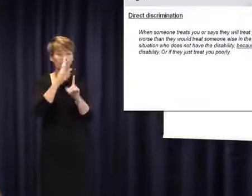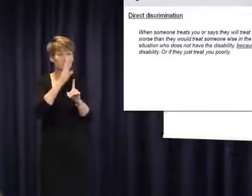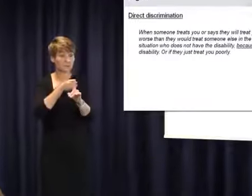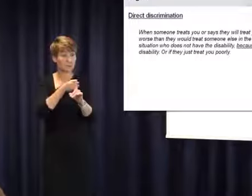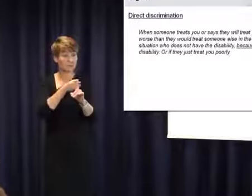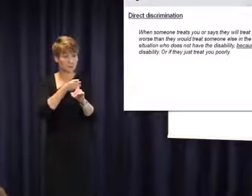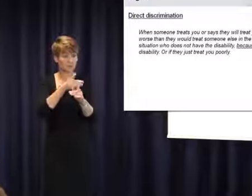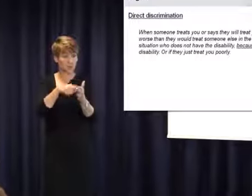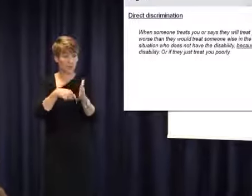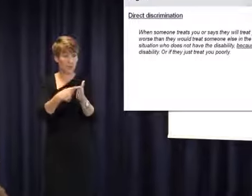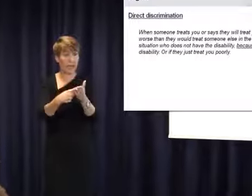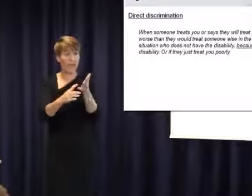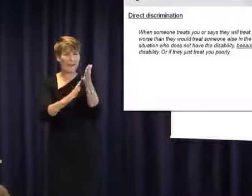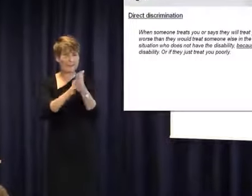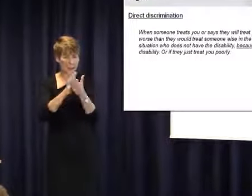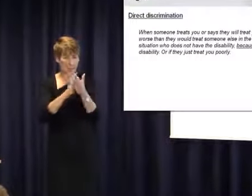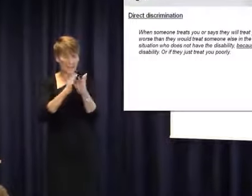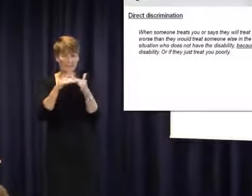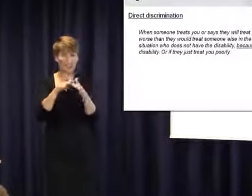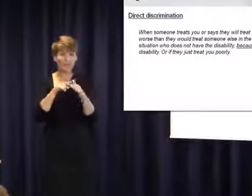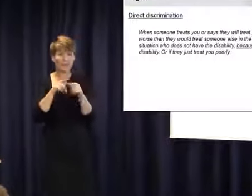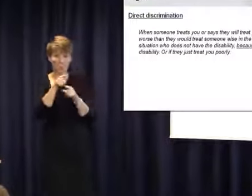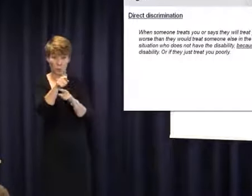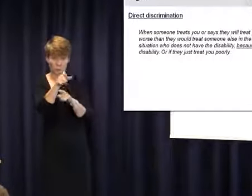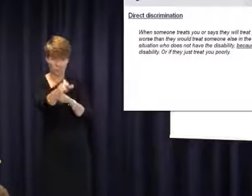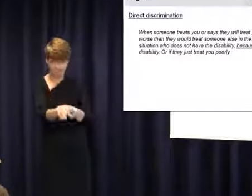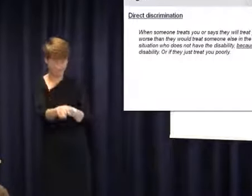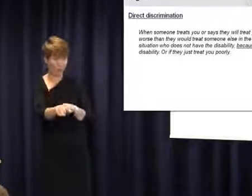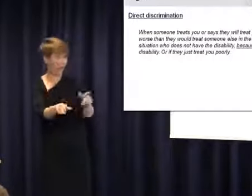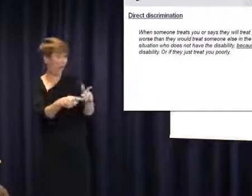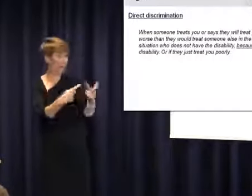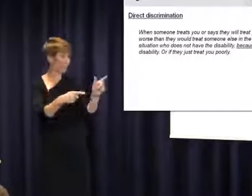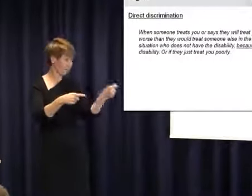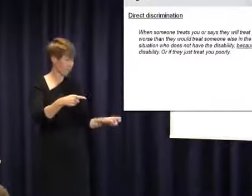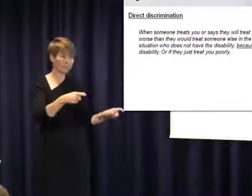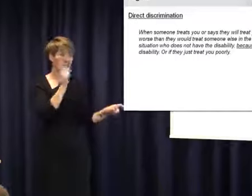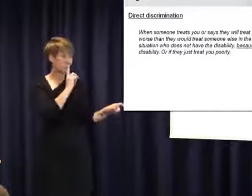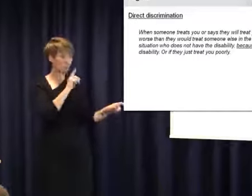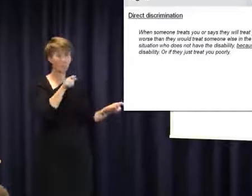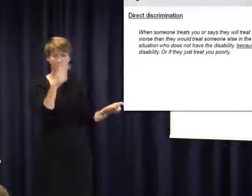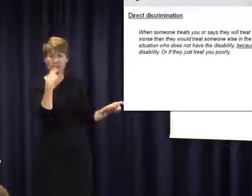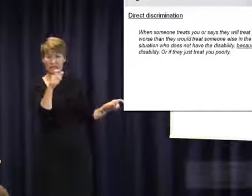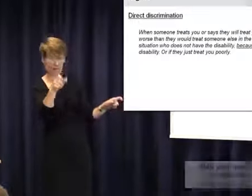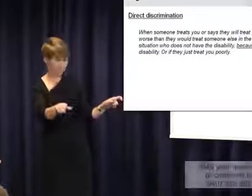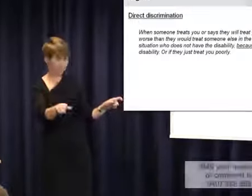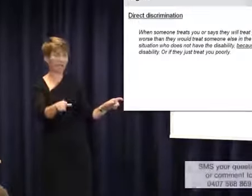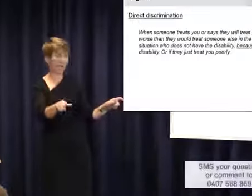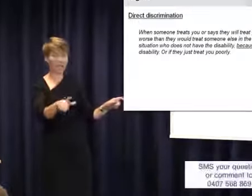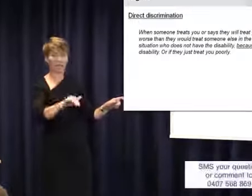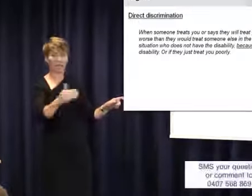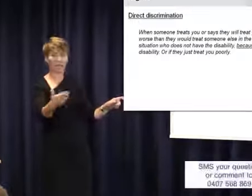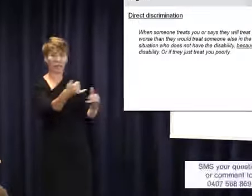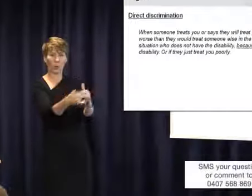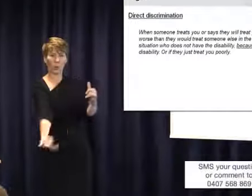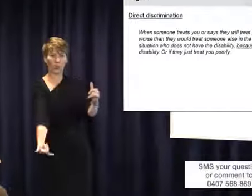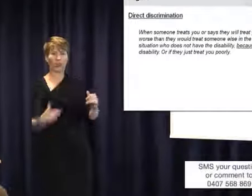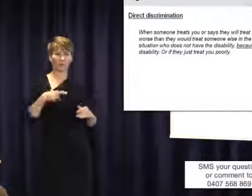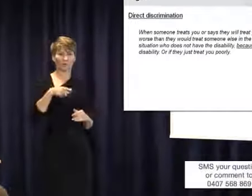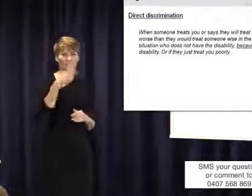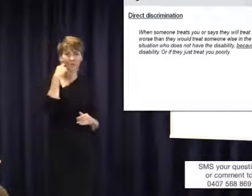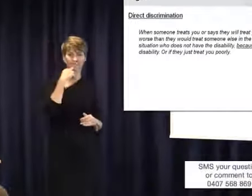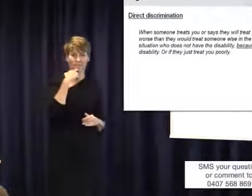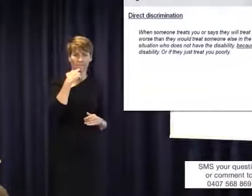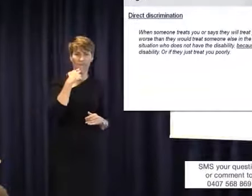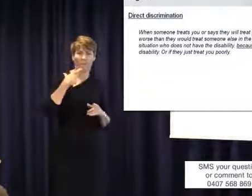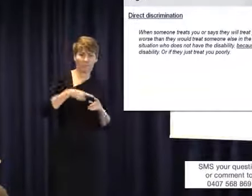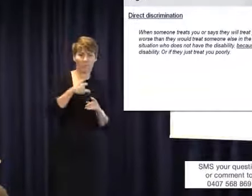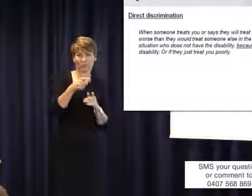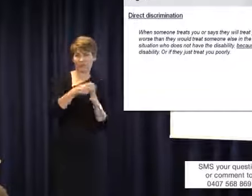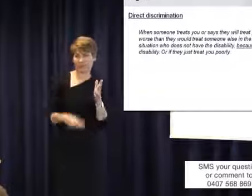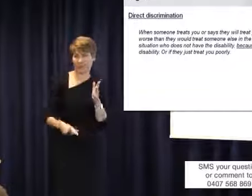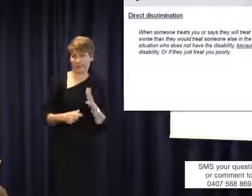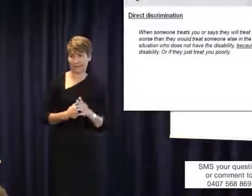treats you worse than other people just because you have a disability. There's two laws that